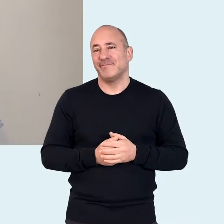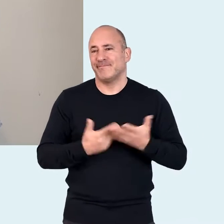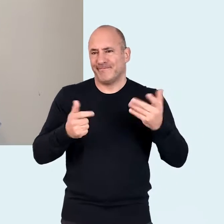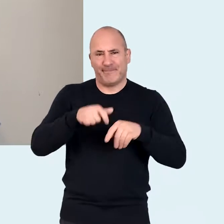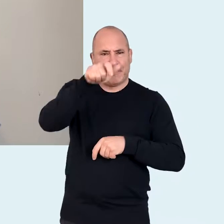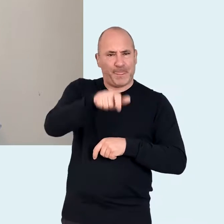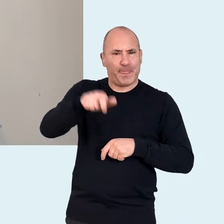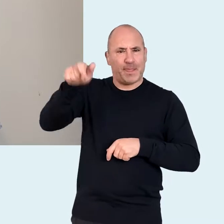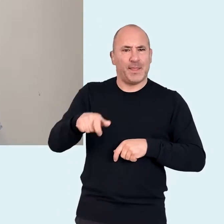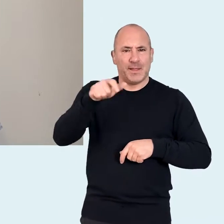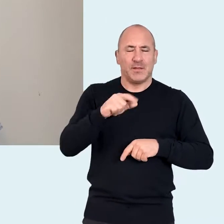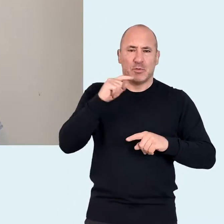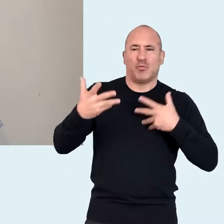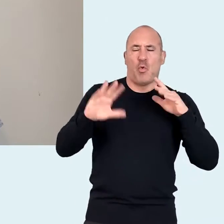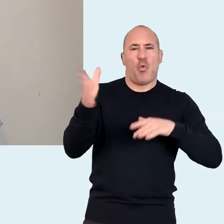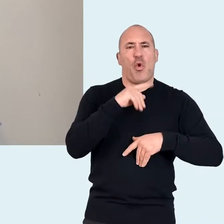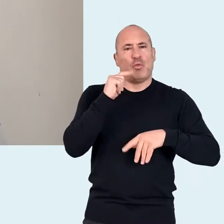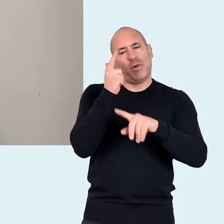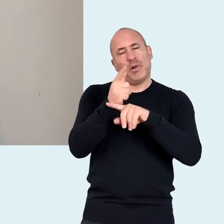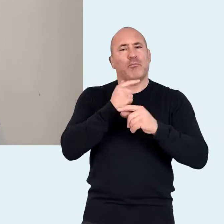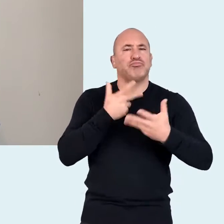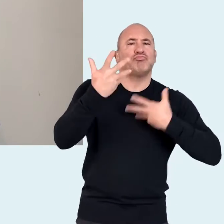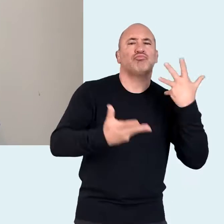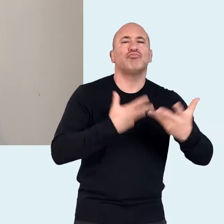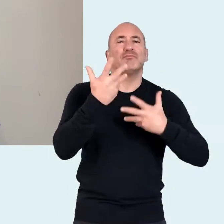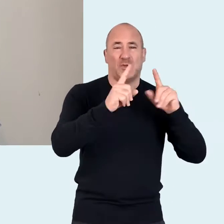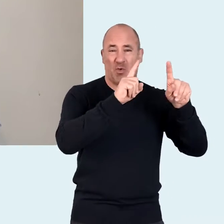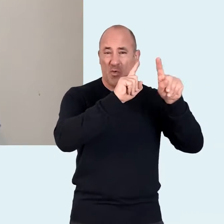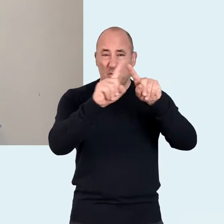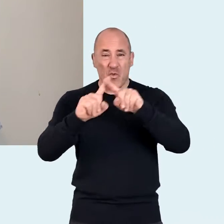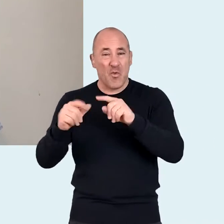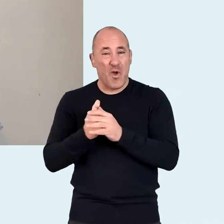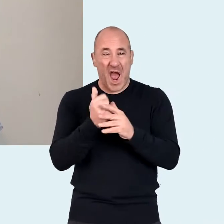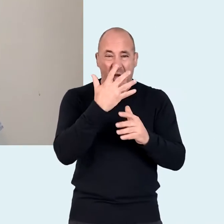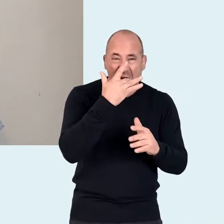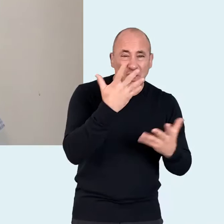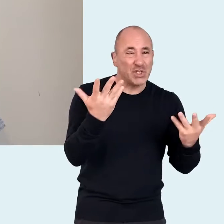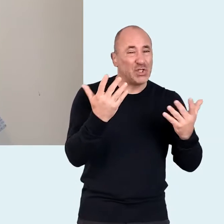The artists you'll hear from work across the sector with people of different ages in different